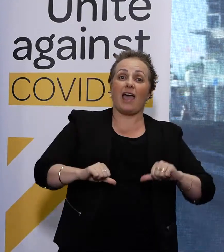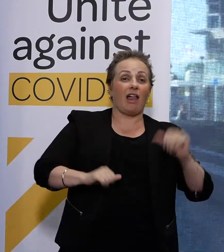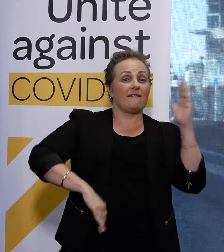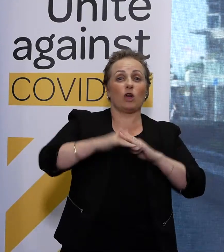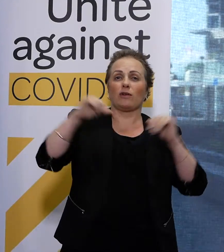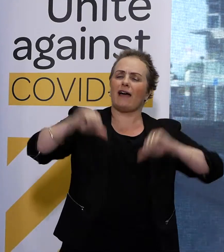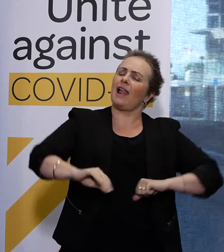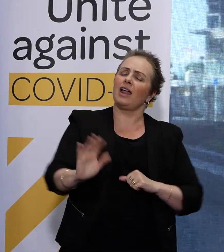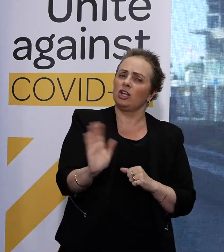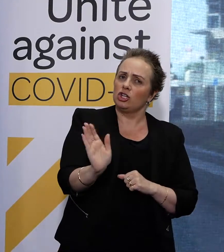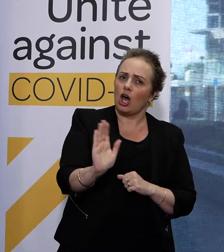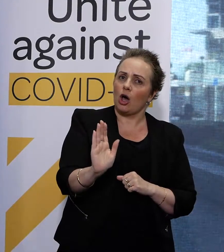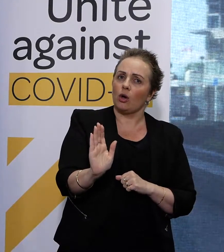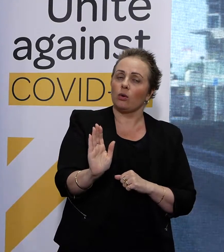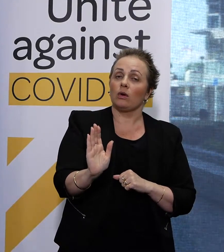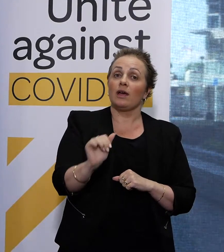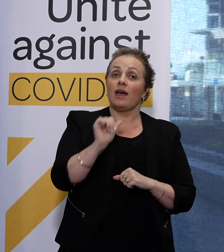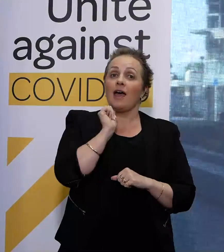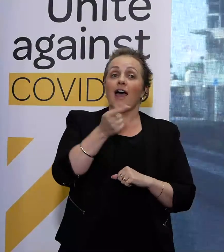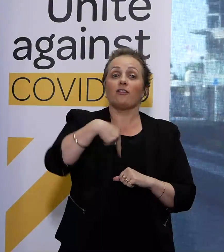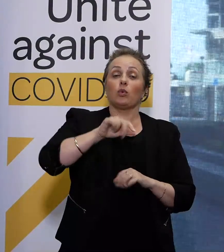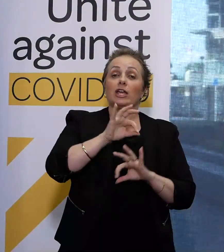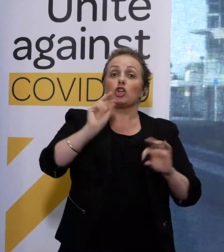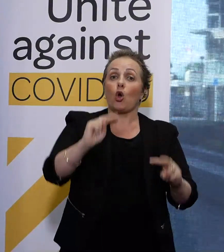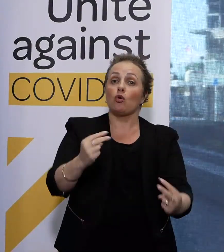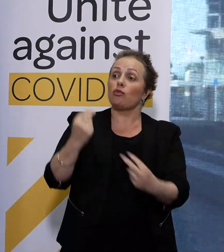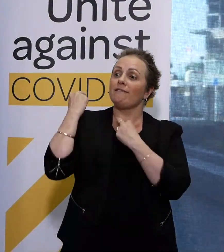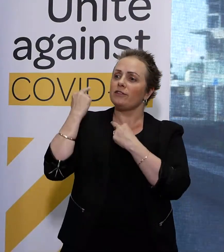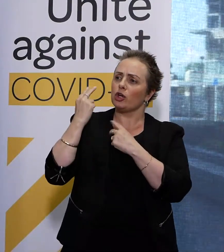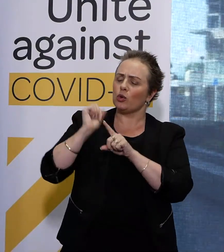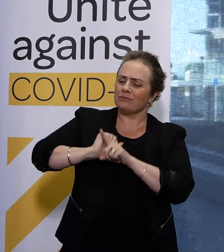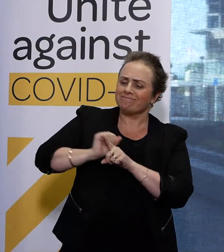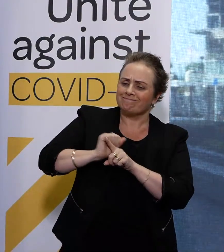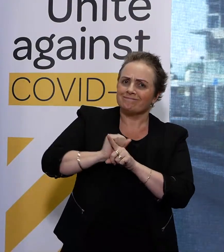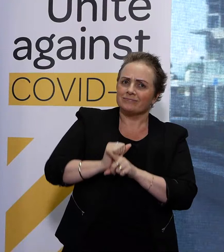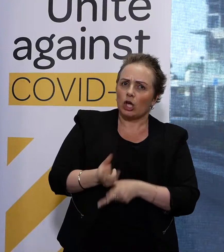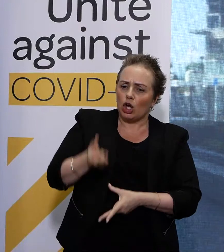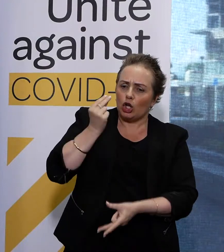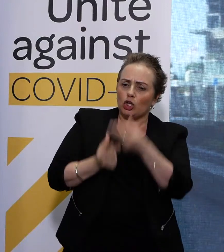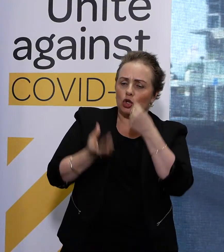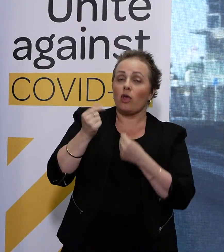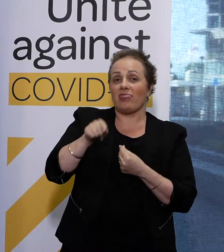It would be a failing if we didn't do a review and find out how to improve.